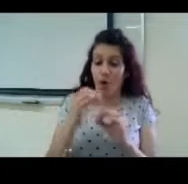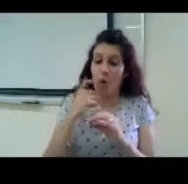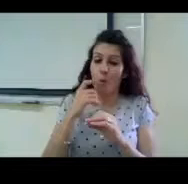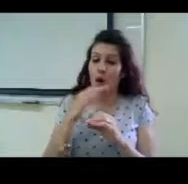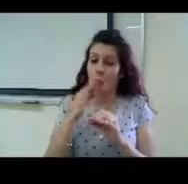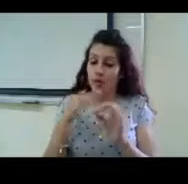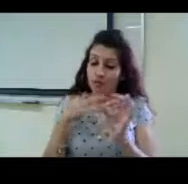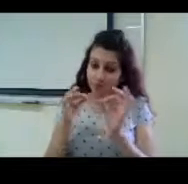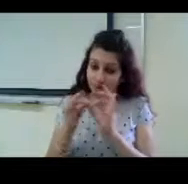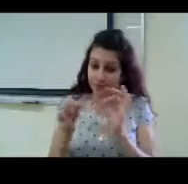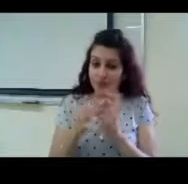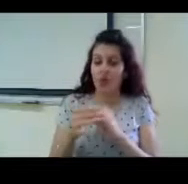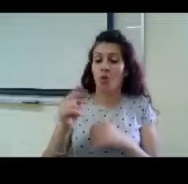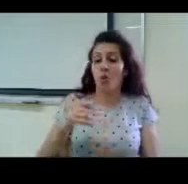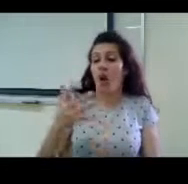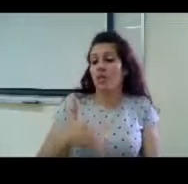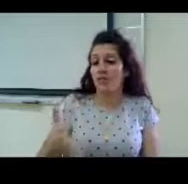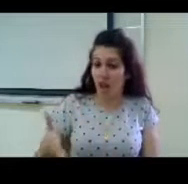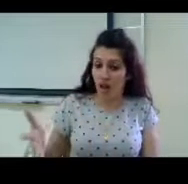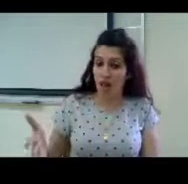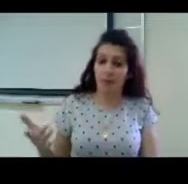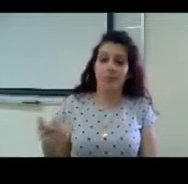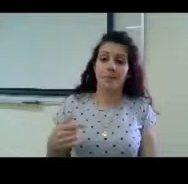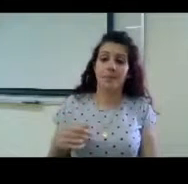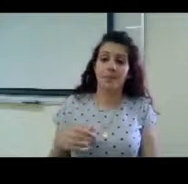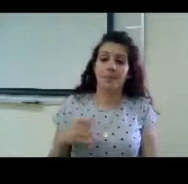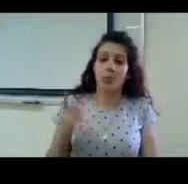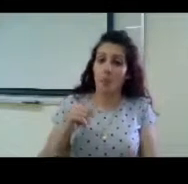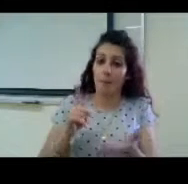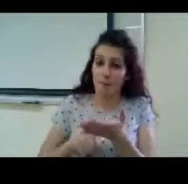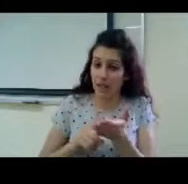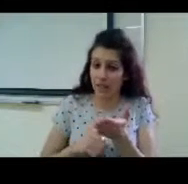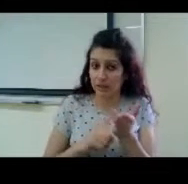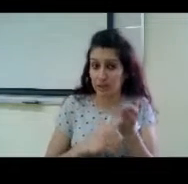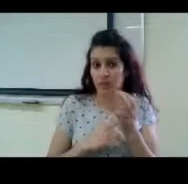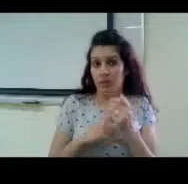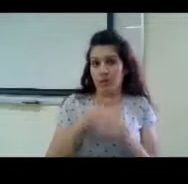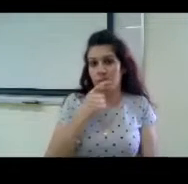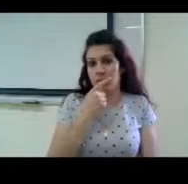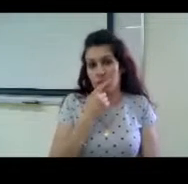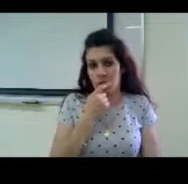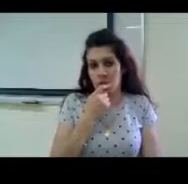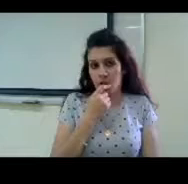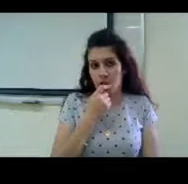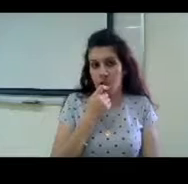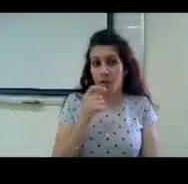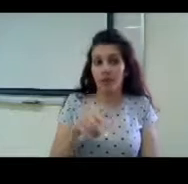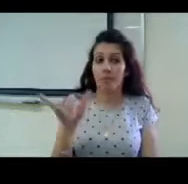they can share with other parents using what is available in the home in the